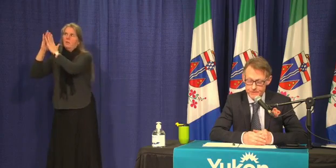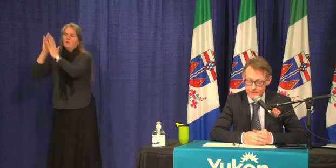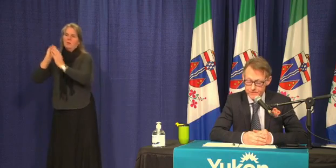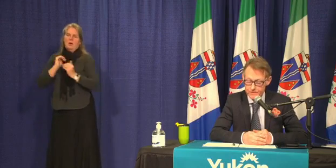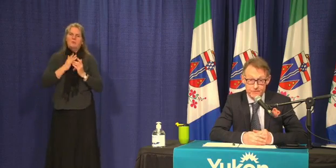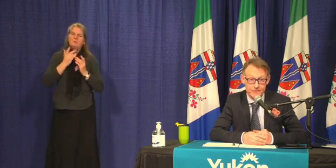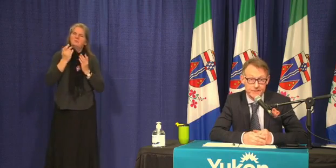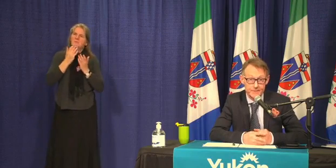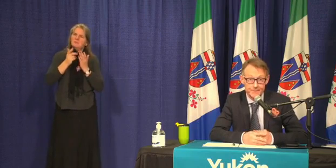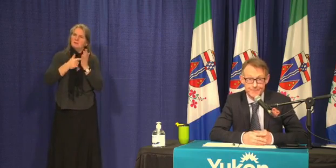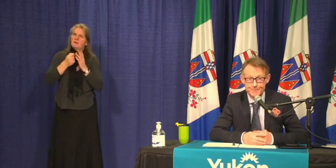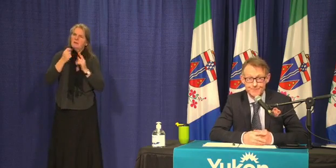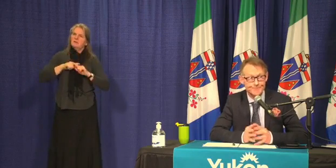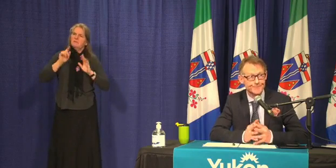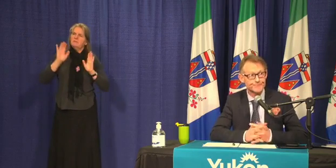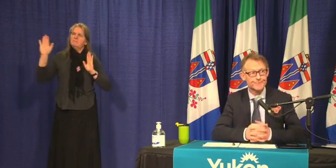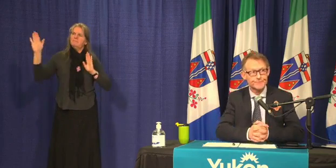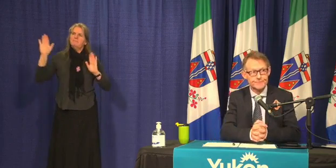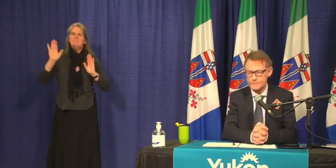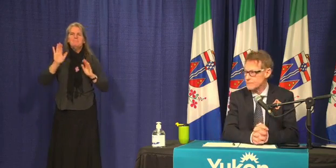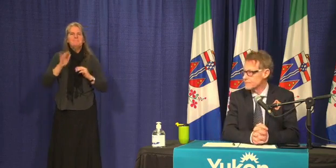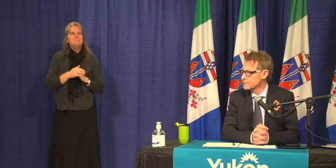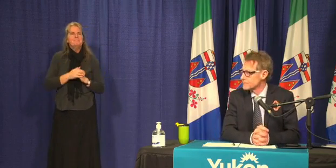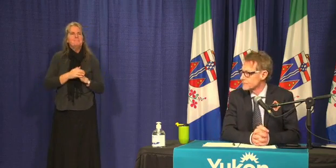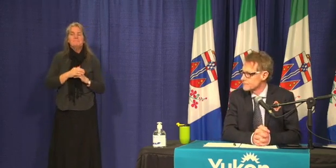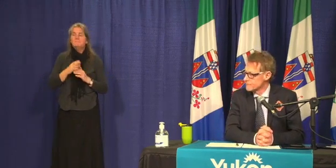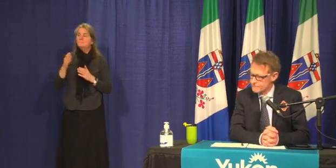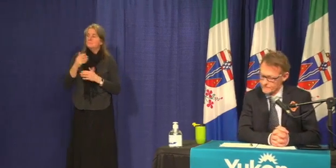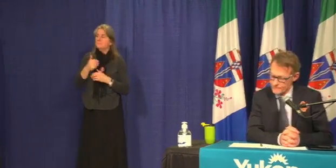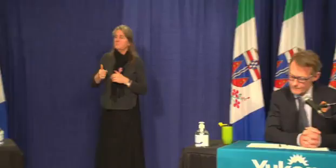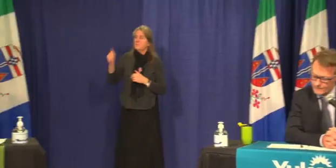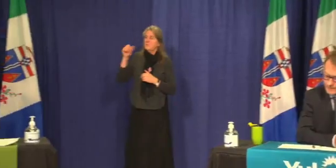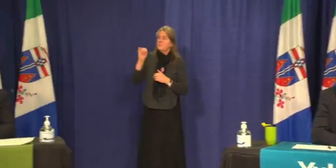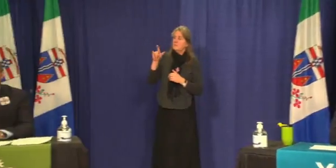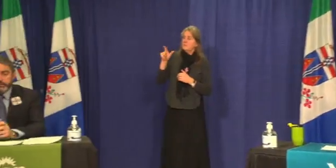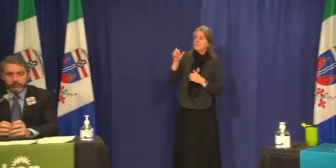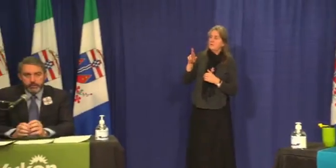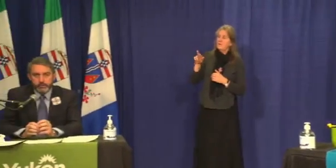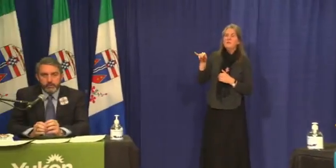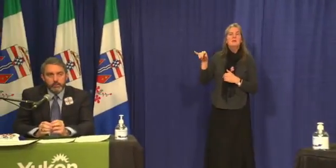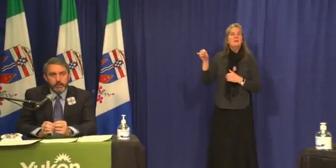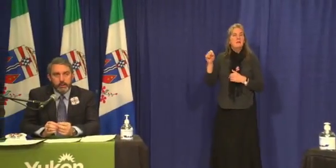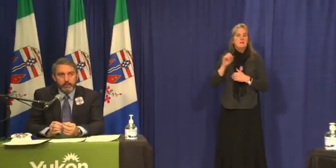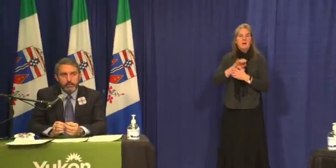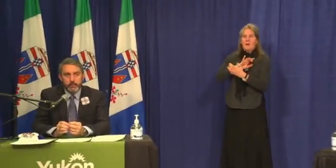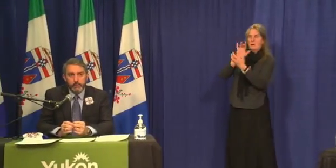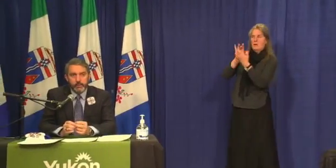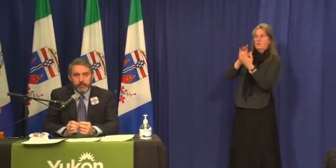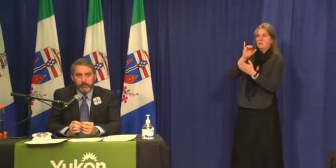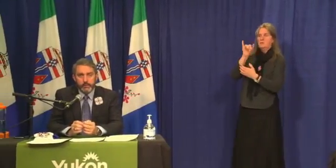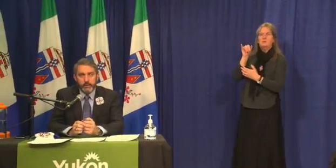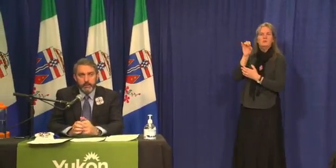will see play out differently in the territories. Pat: Premier Silver?